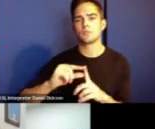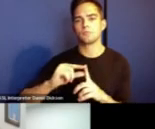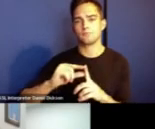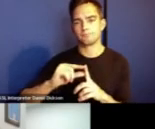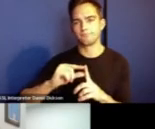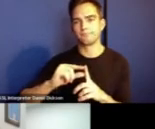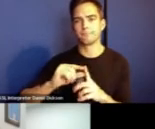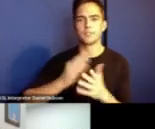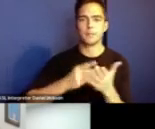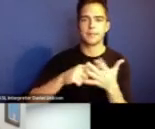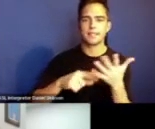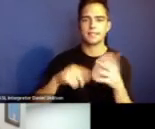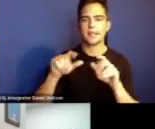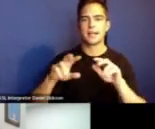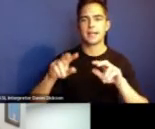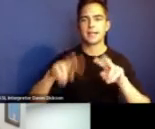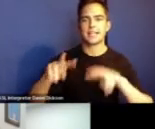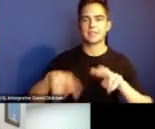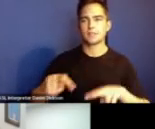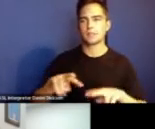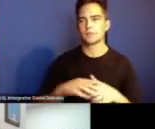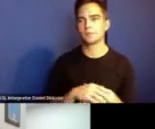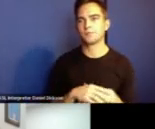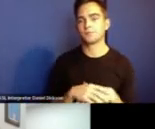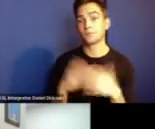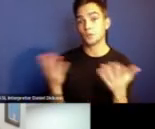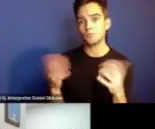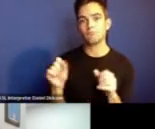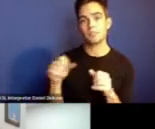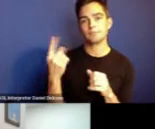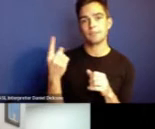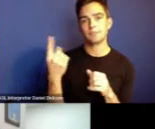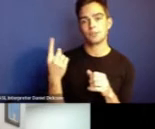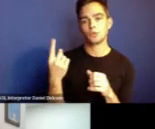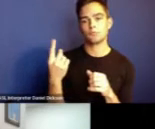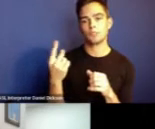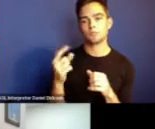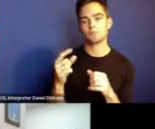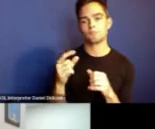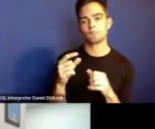assessments. So yeah, something to flag or to think about.